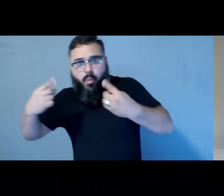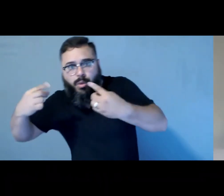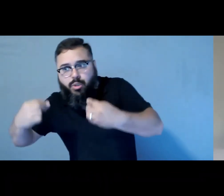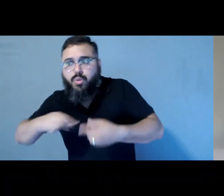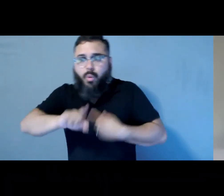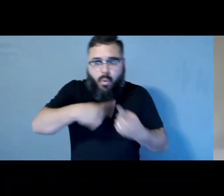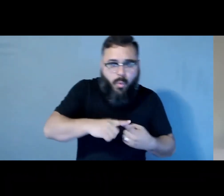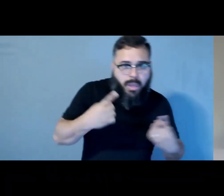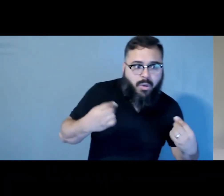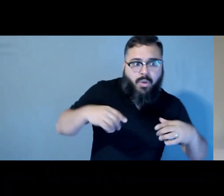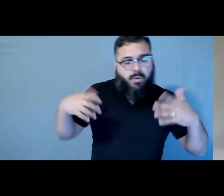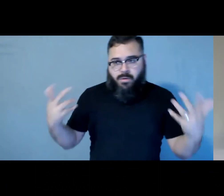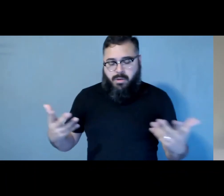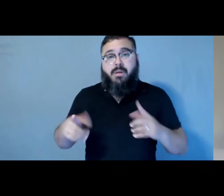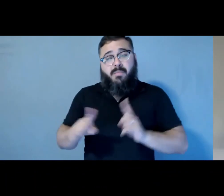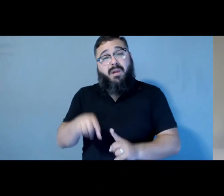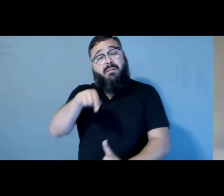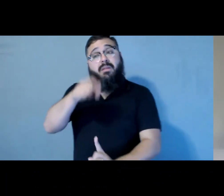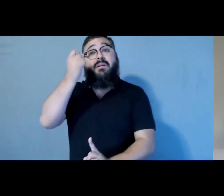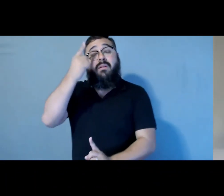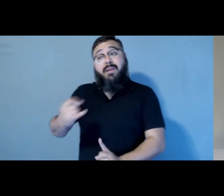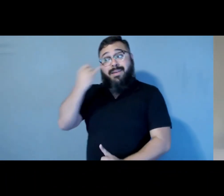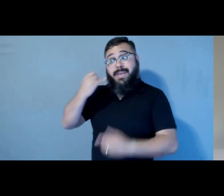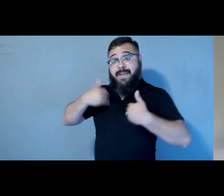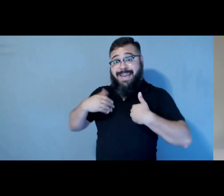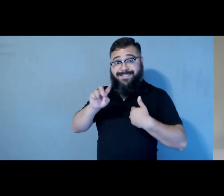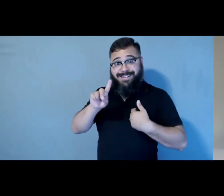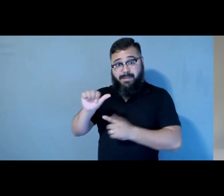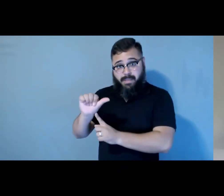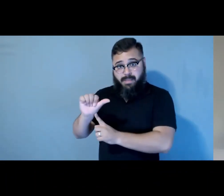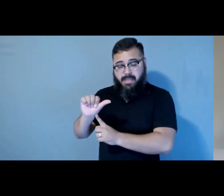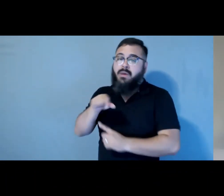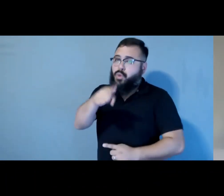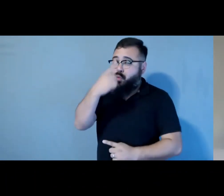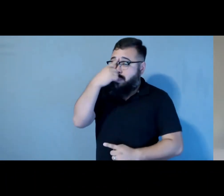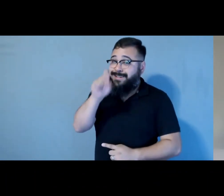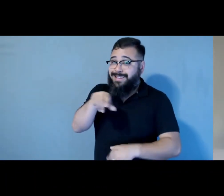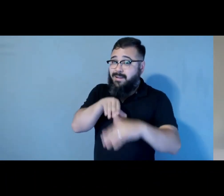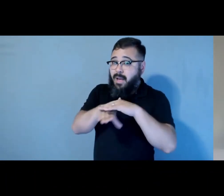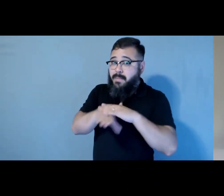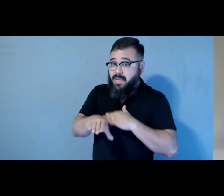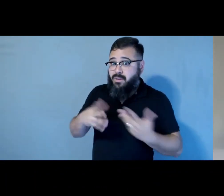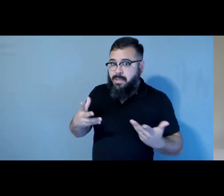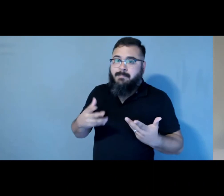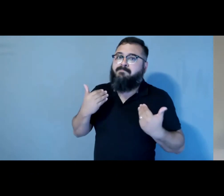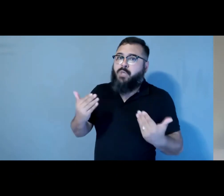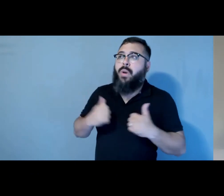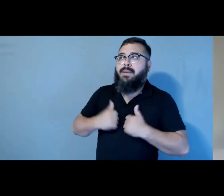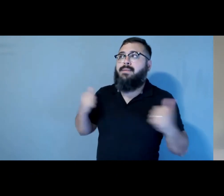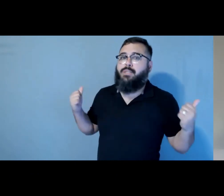But generally, if you have a disability that you think you're gonna need an accommodation for, you need to have disclosed it first.